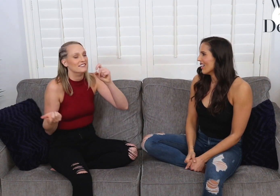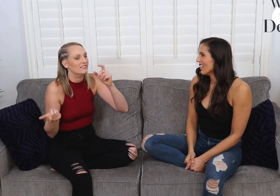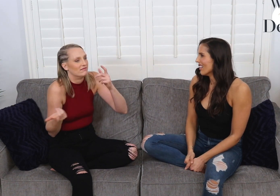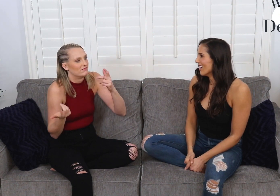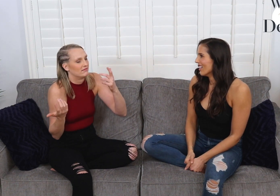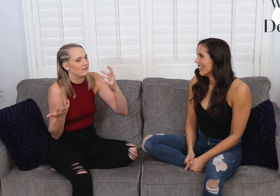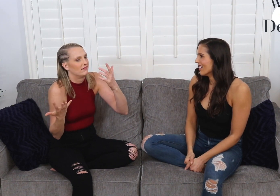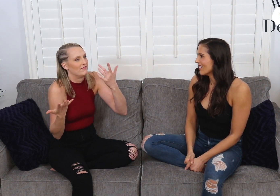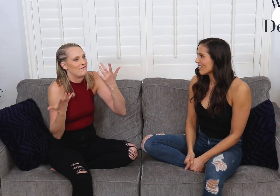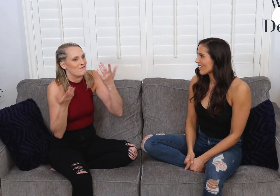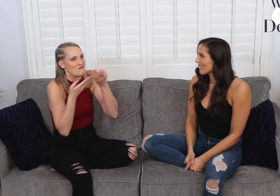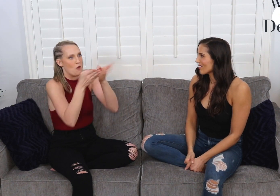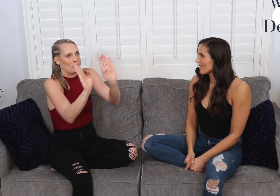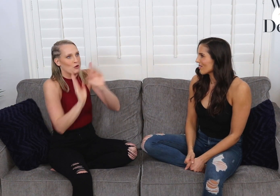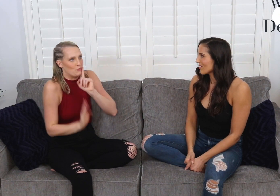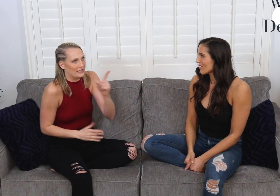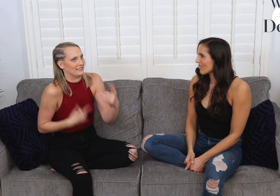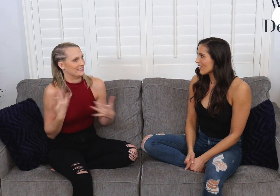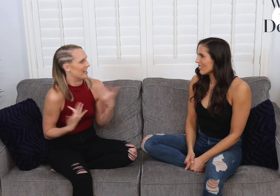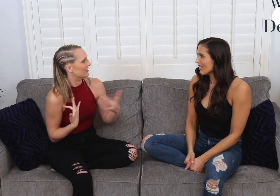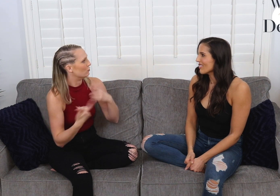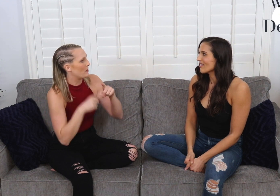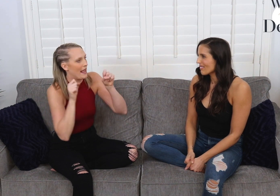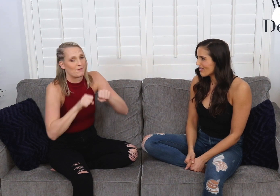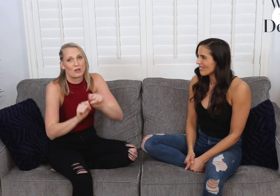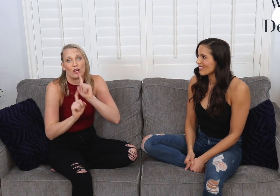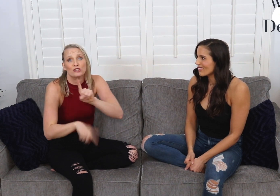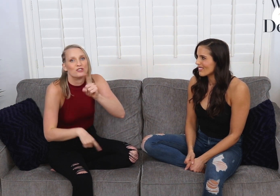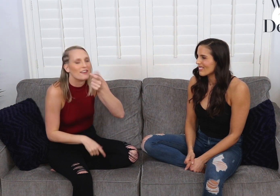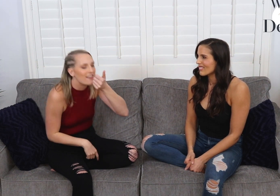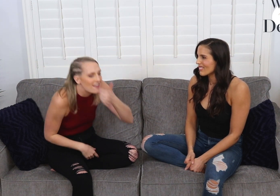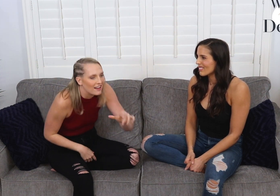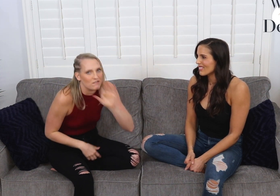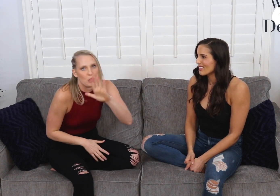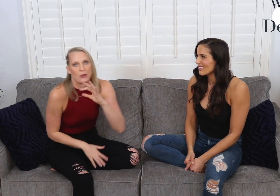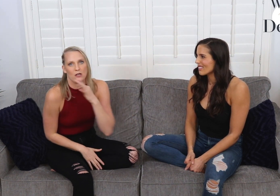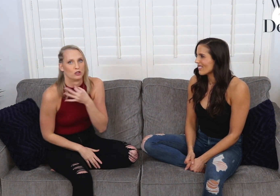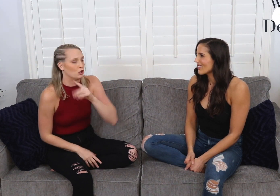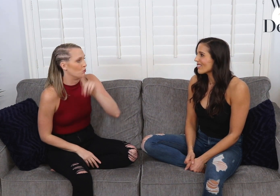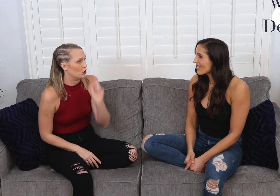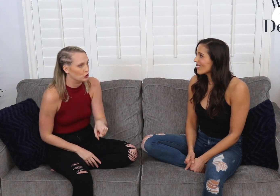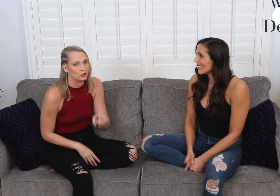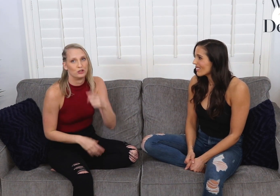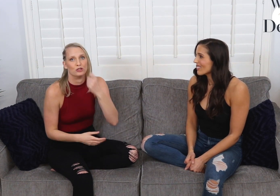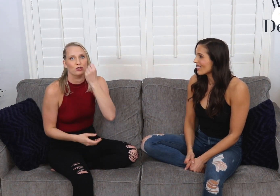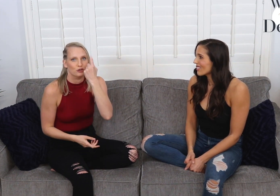But yes. Overall, we are just very excited to be able to answer any of your curious questions